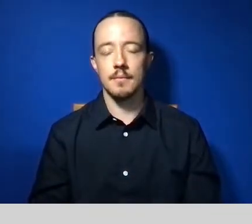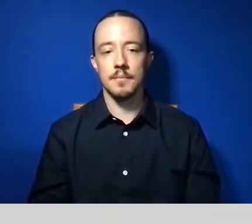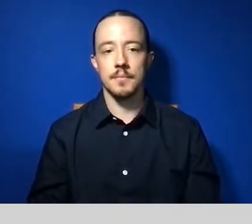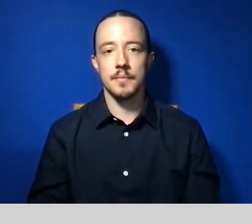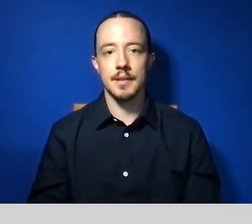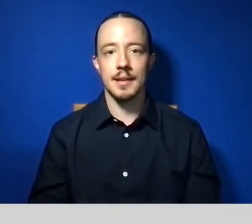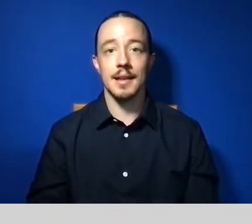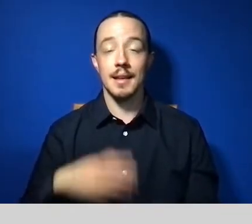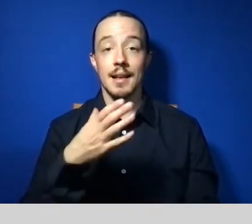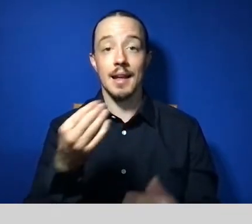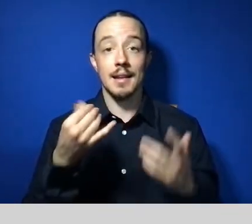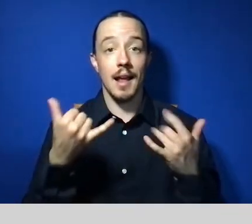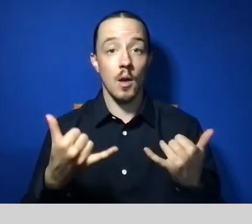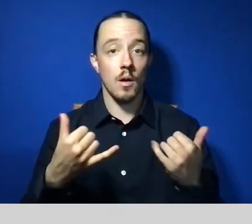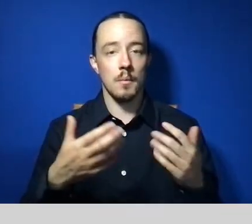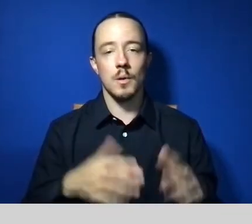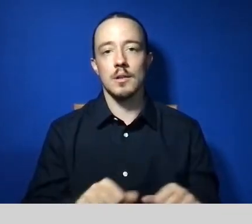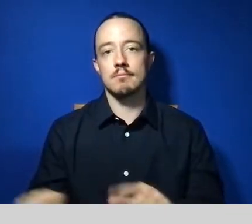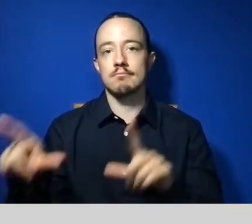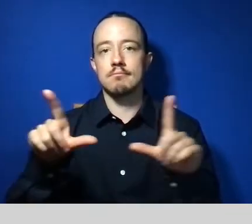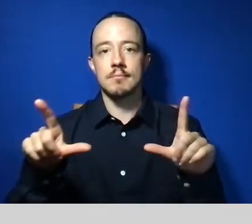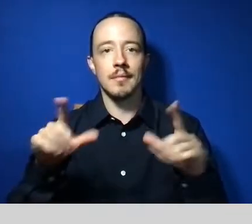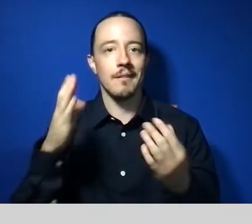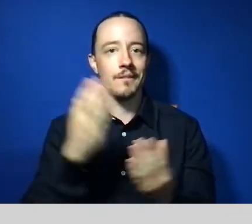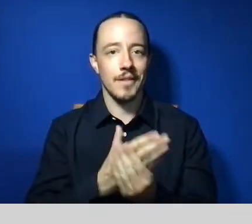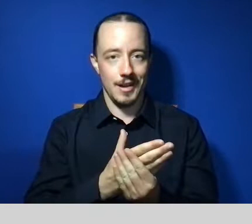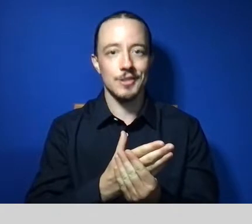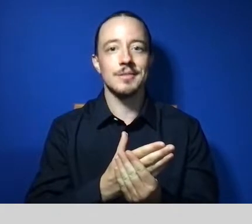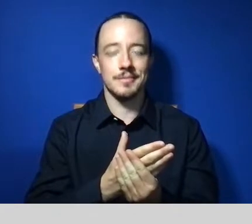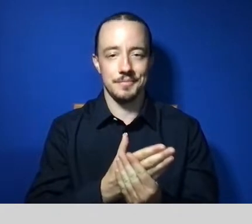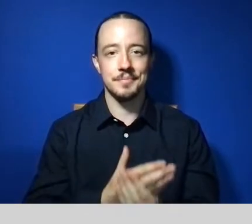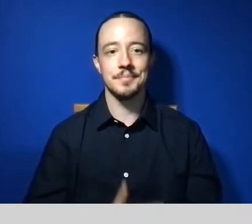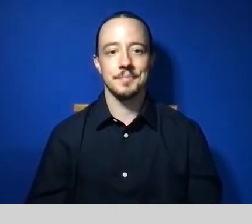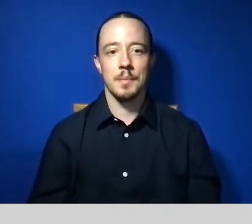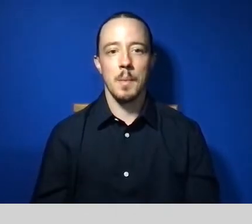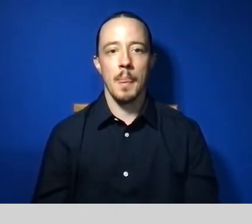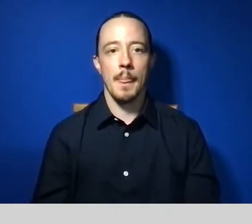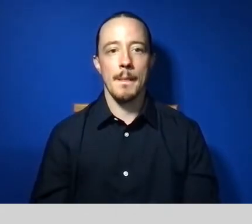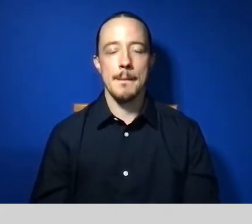And I am going to go over to this file, which is the animation line plot.